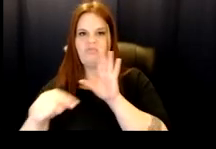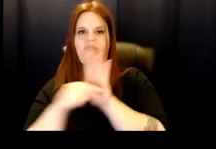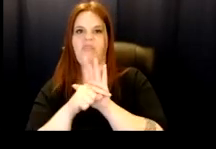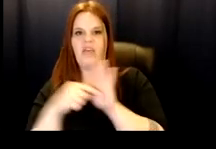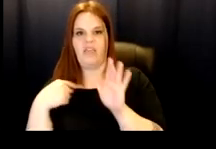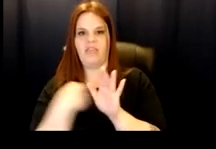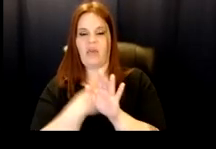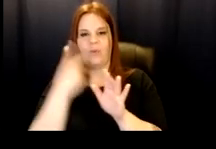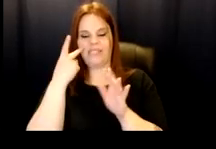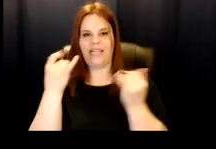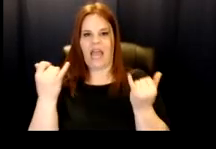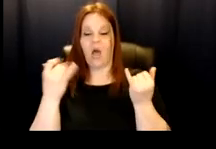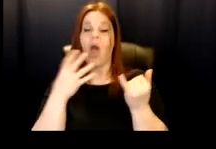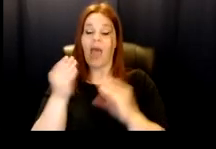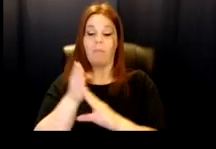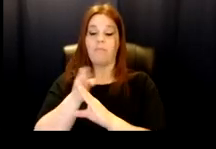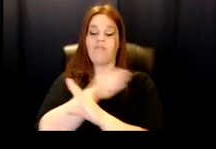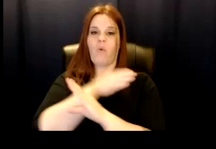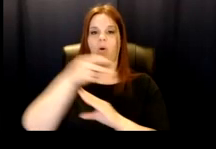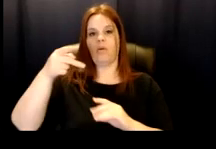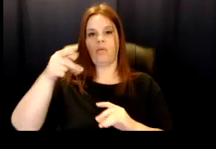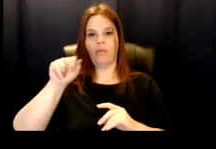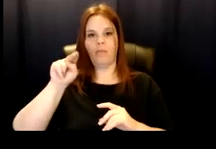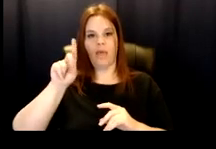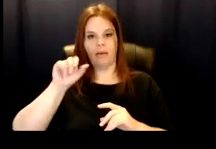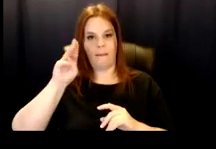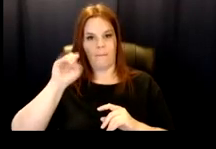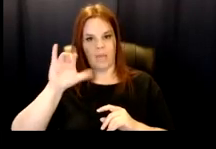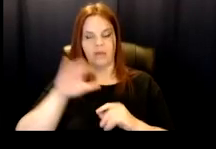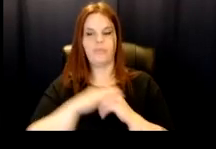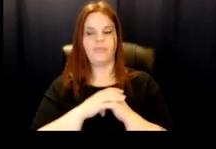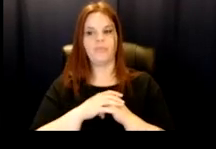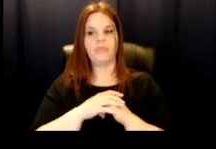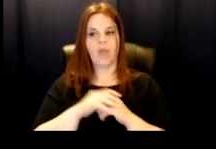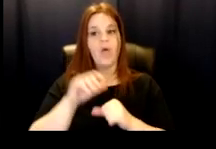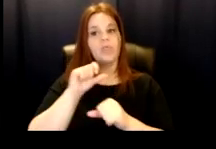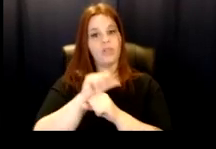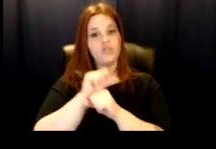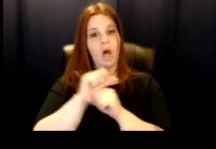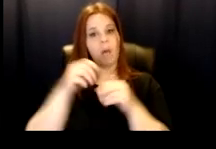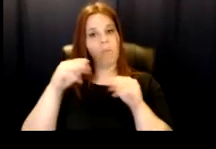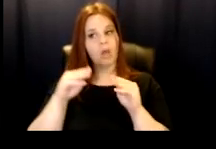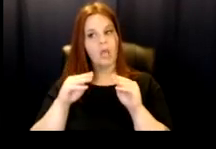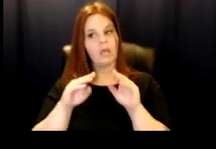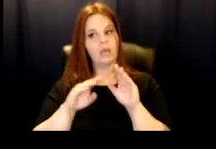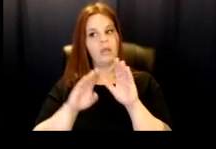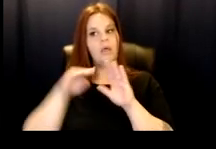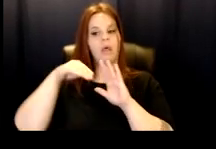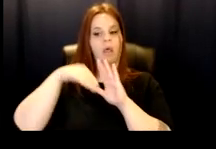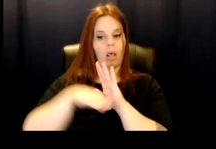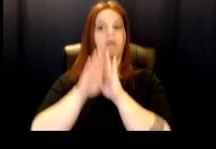the pandemic. While the job market has rebounded somewhat since the beginning of the pandemic,